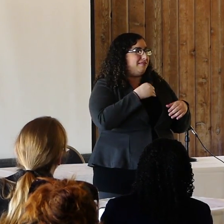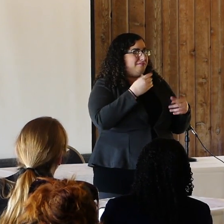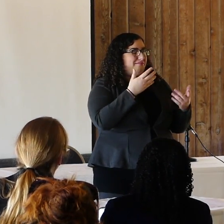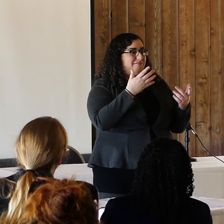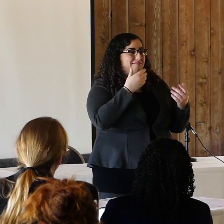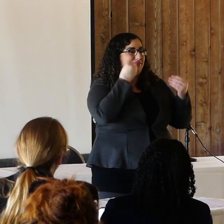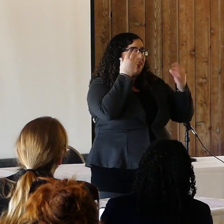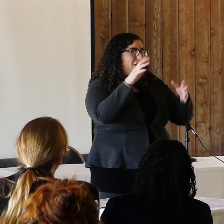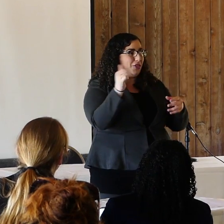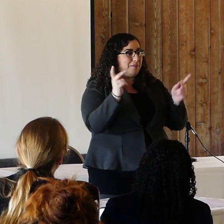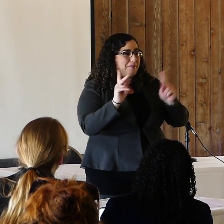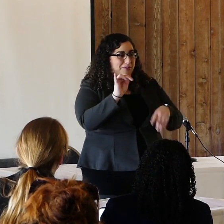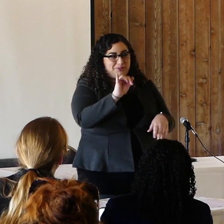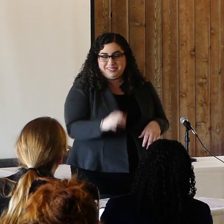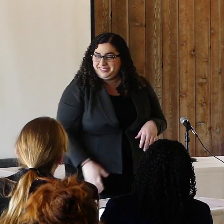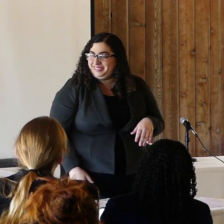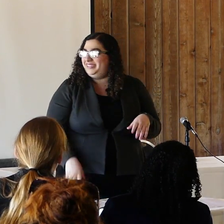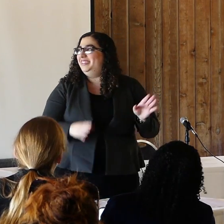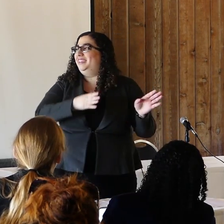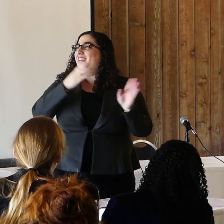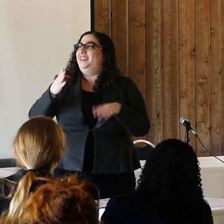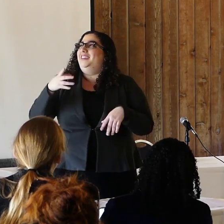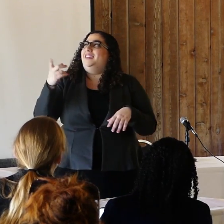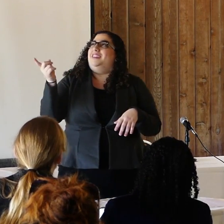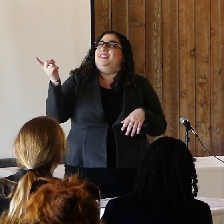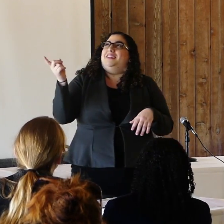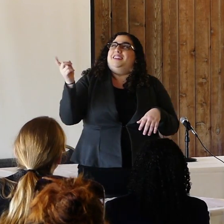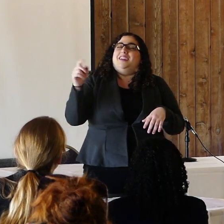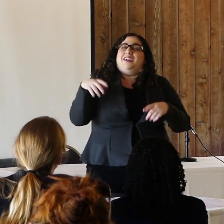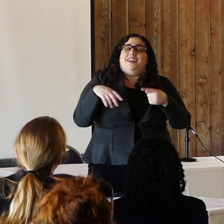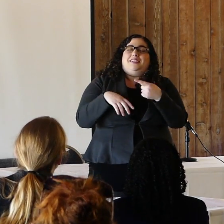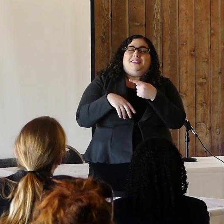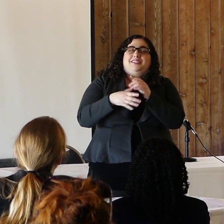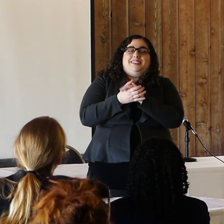And sometimes it's just a waste of time. So I would recommend not doing that